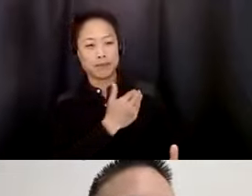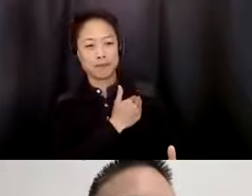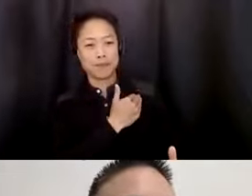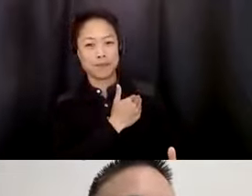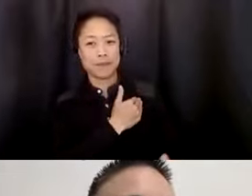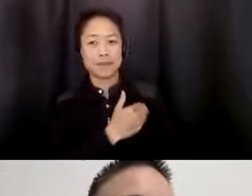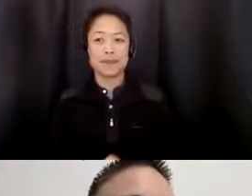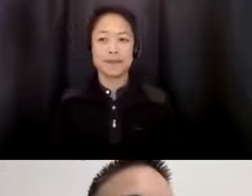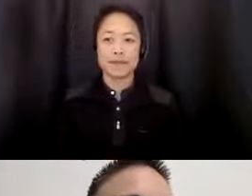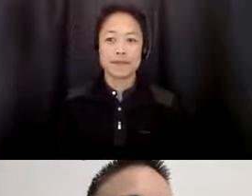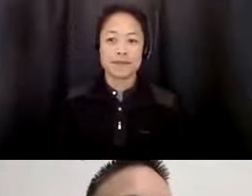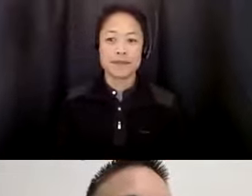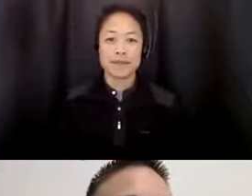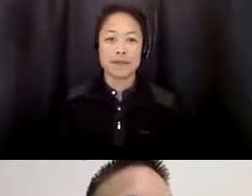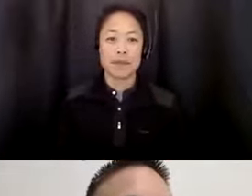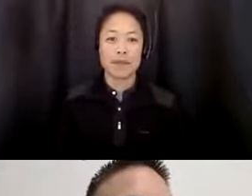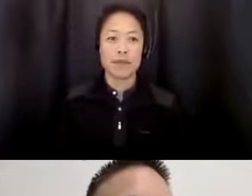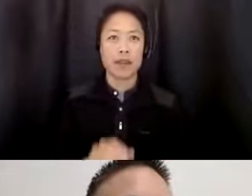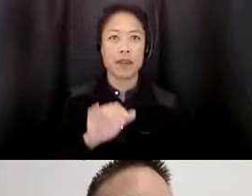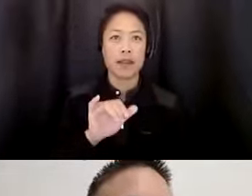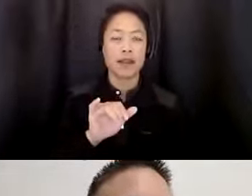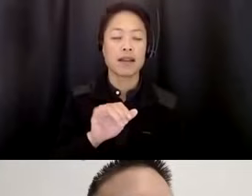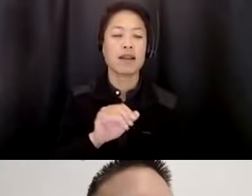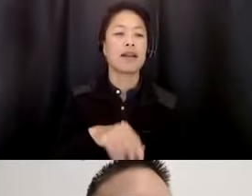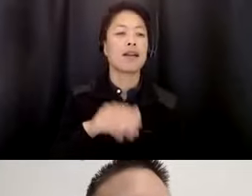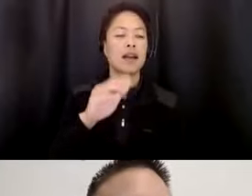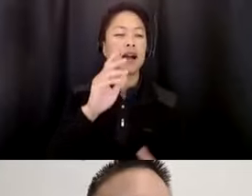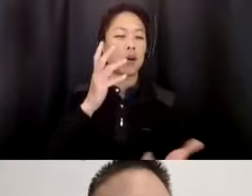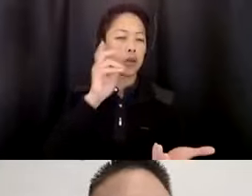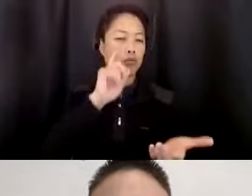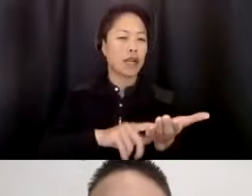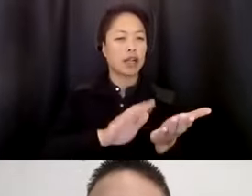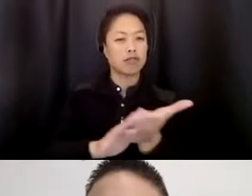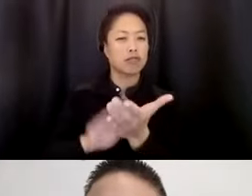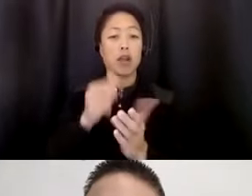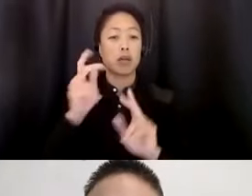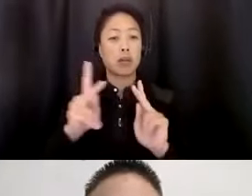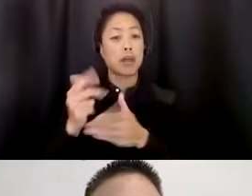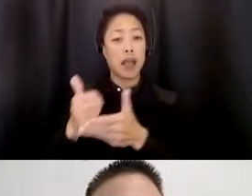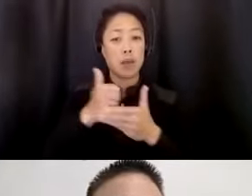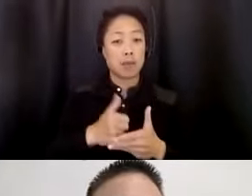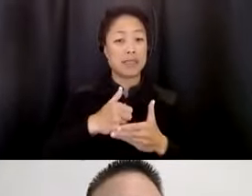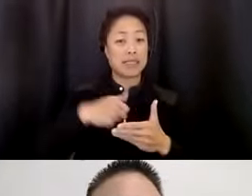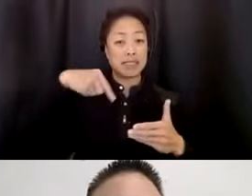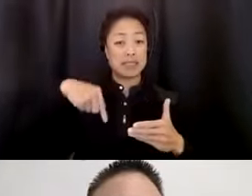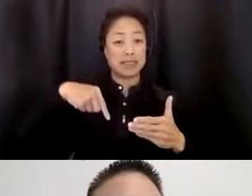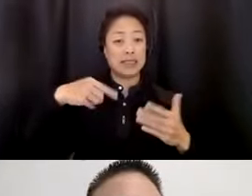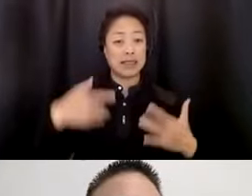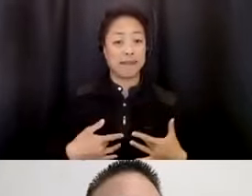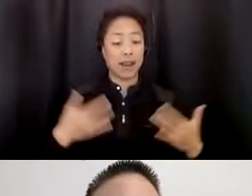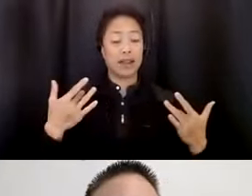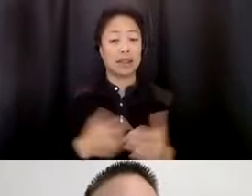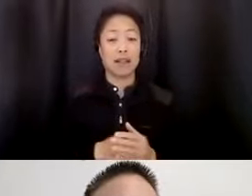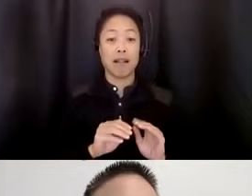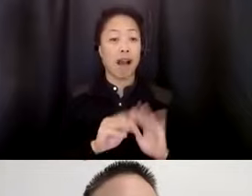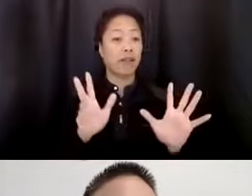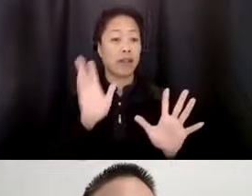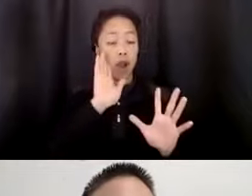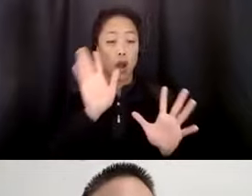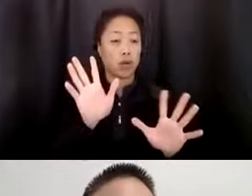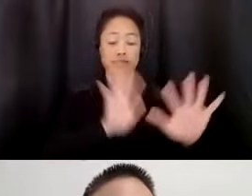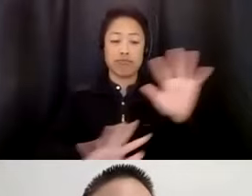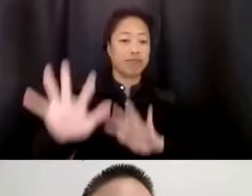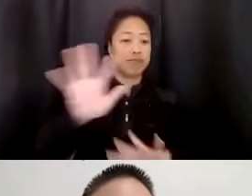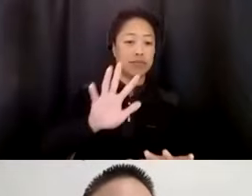I also want to recognize the other people helping with this event because I would be clearly lost without them.